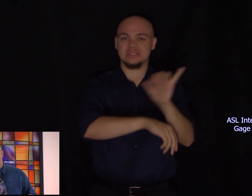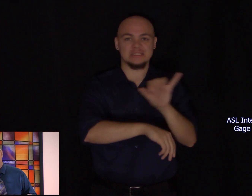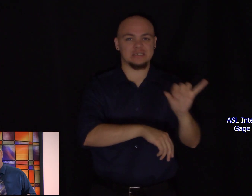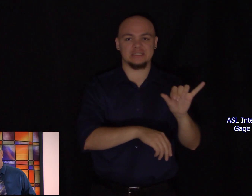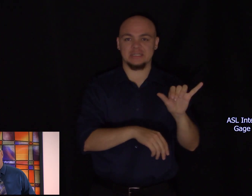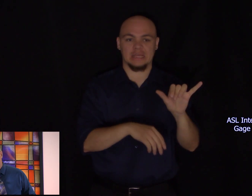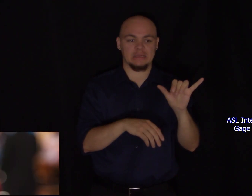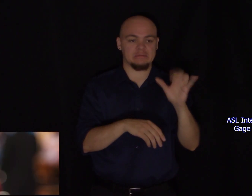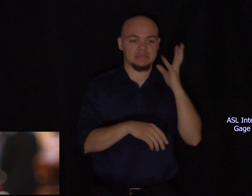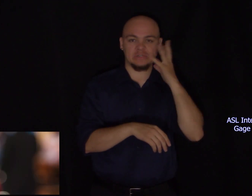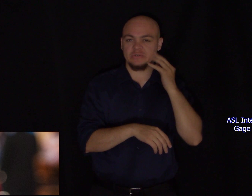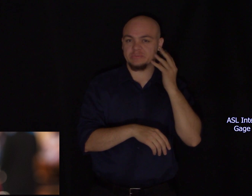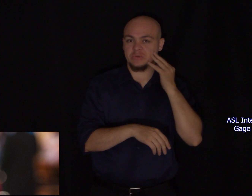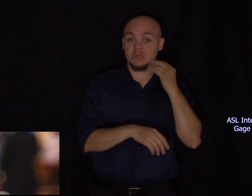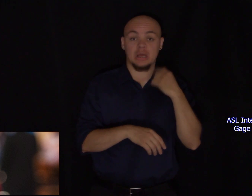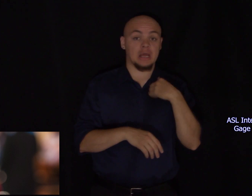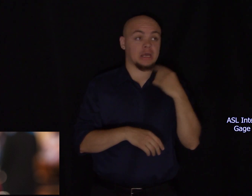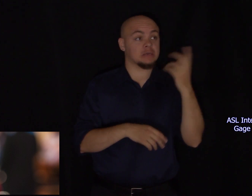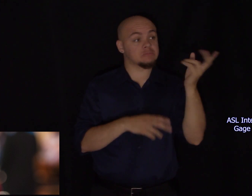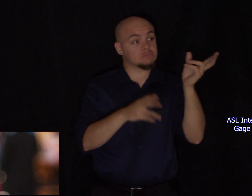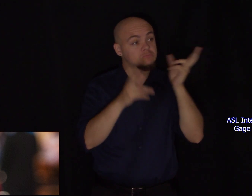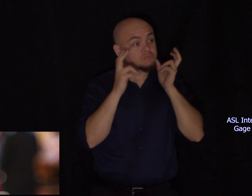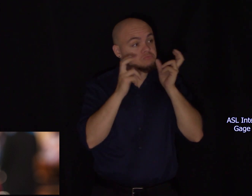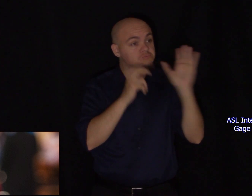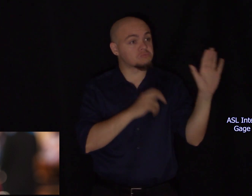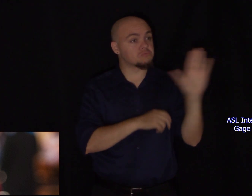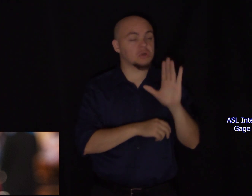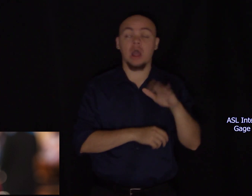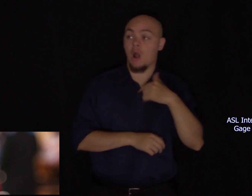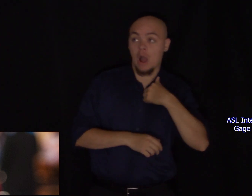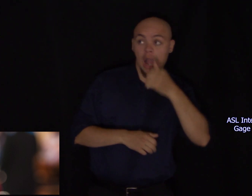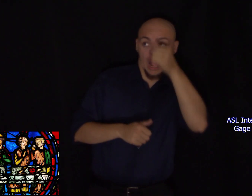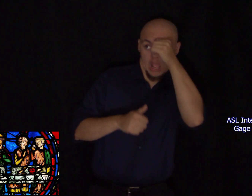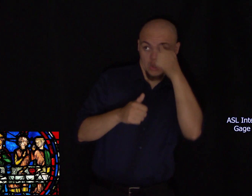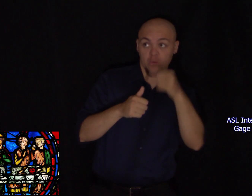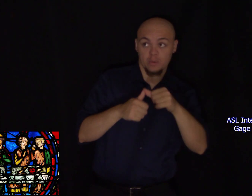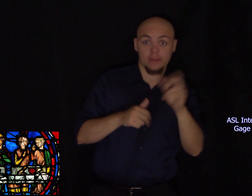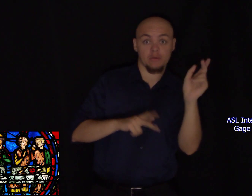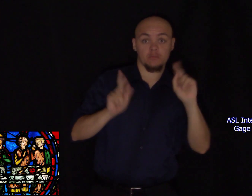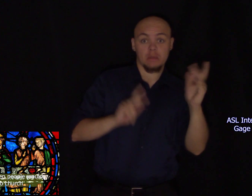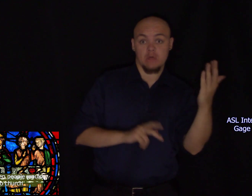when we talk about churches I don't know how many times I can tell you when I hear things like I